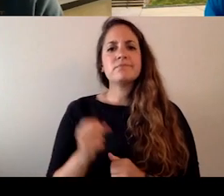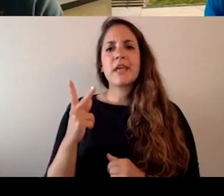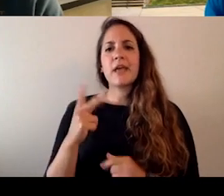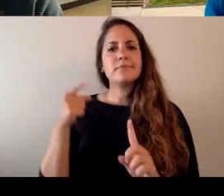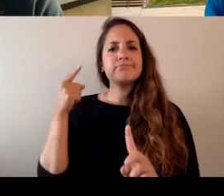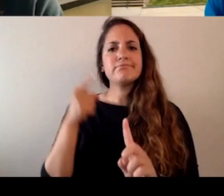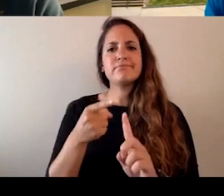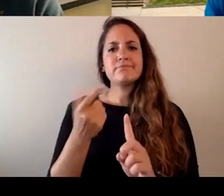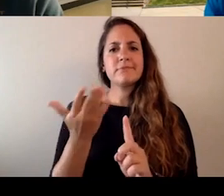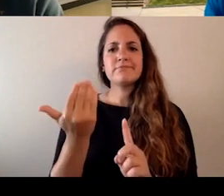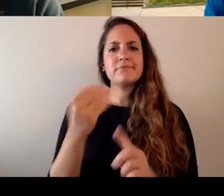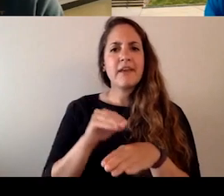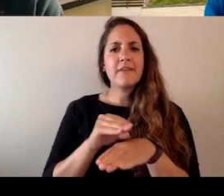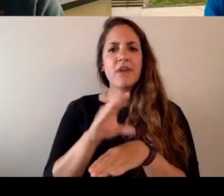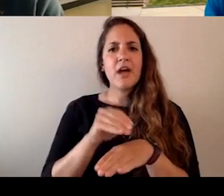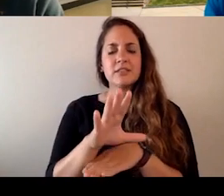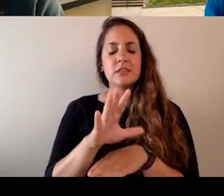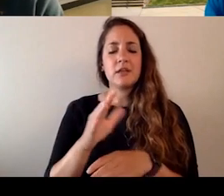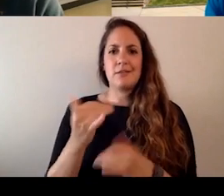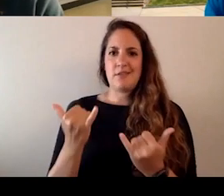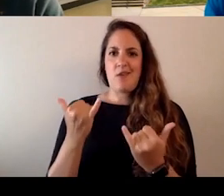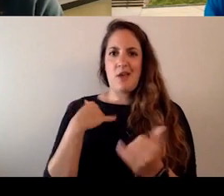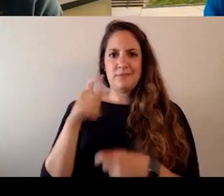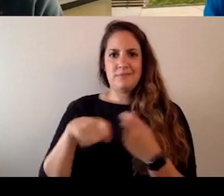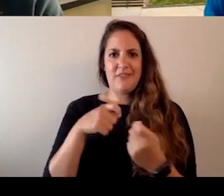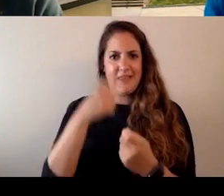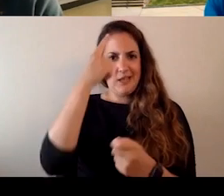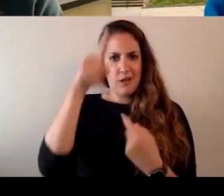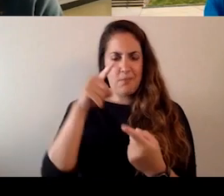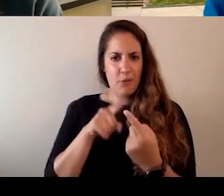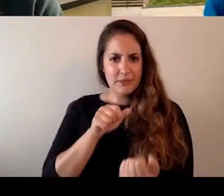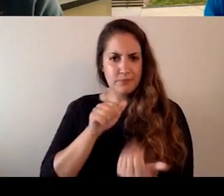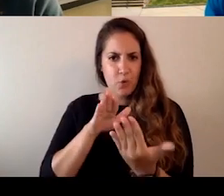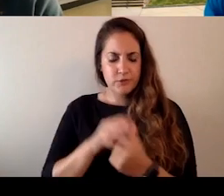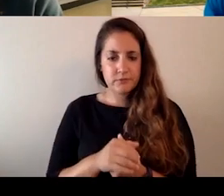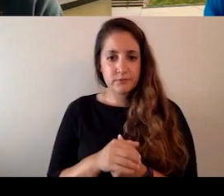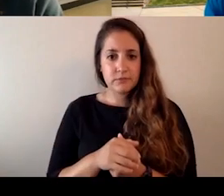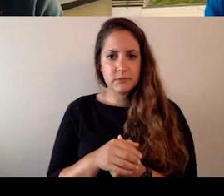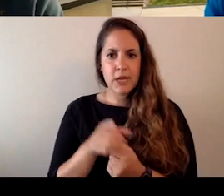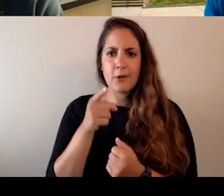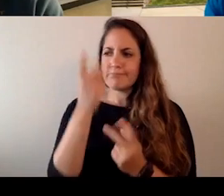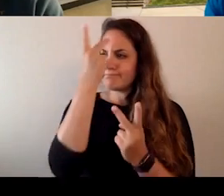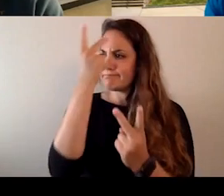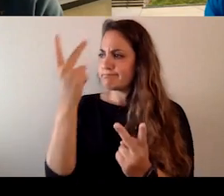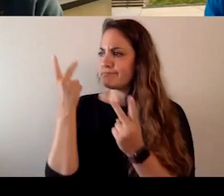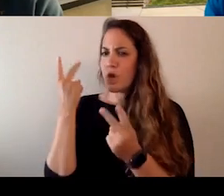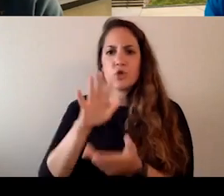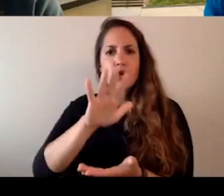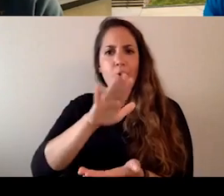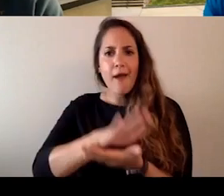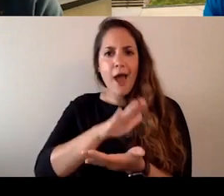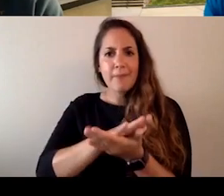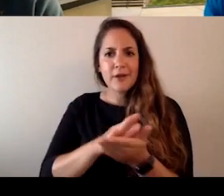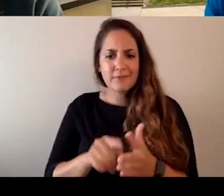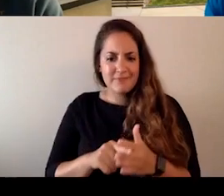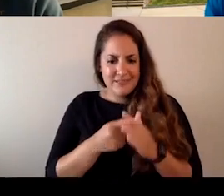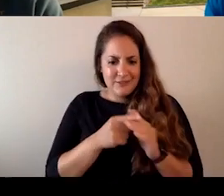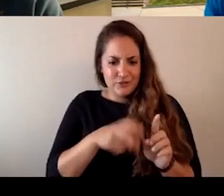In particularly I'm thinking in this manner, looking back from where you began your academic journey to where you find yourself now.